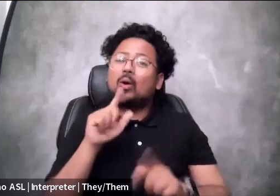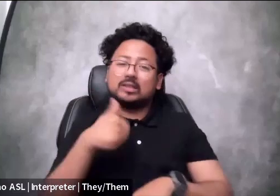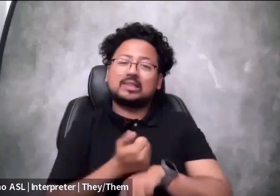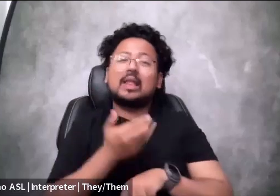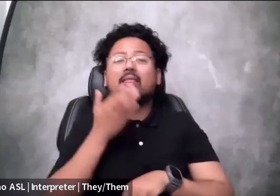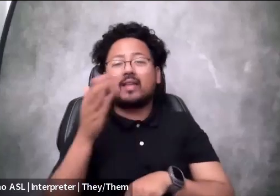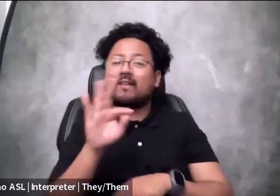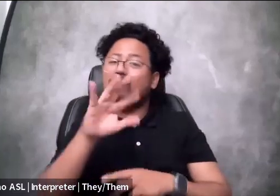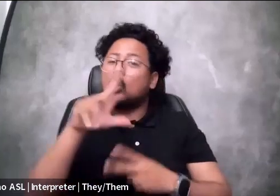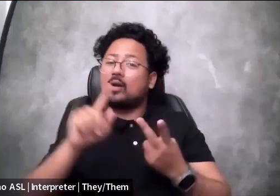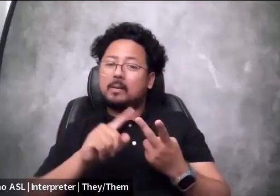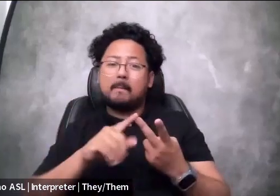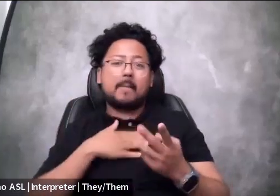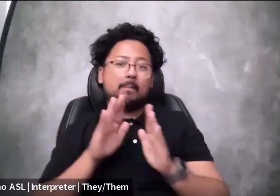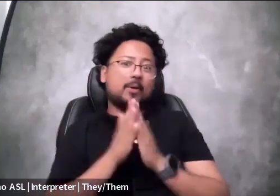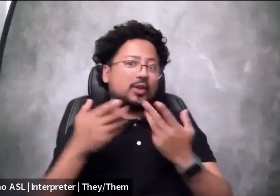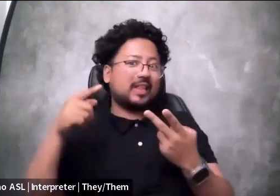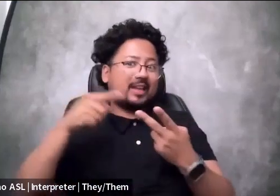My books have never appeared in book clubs and book fairs.